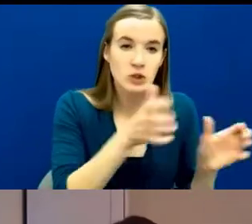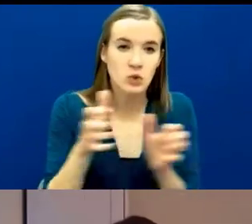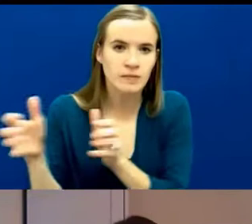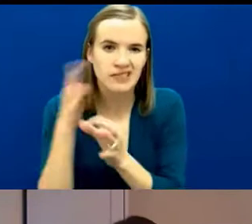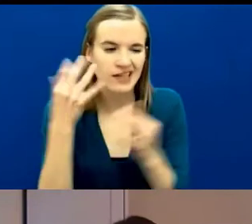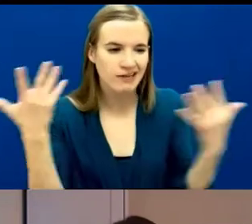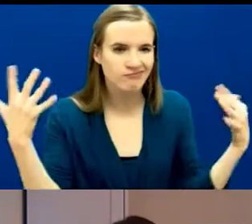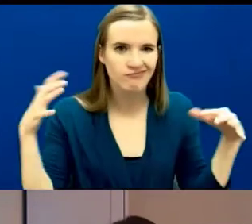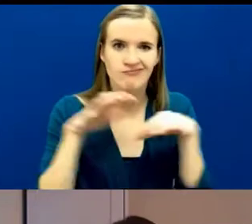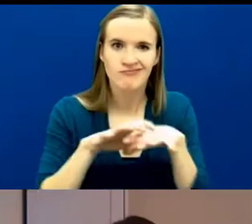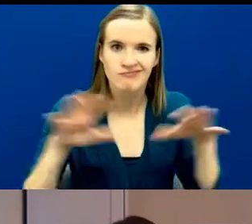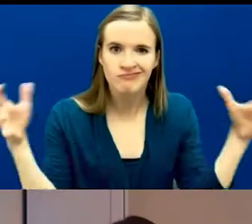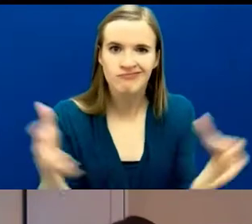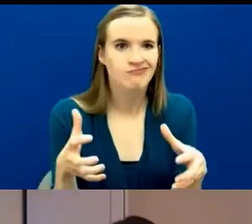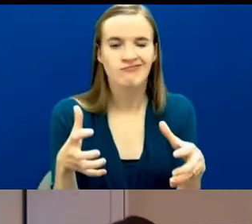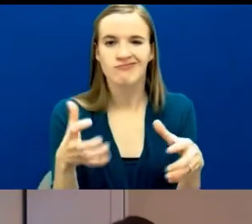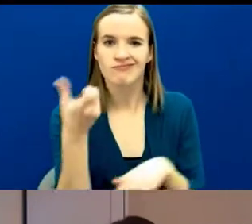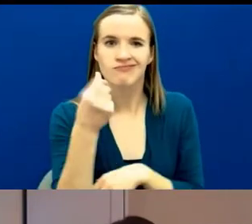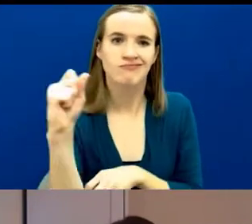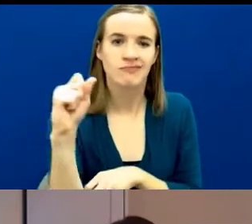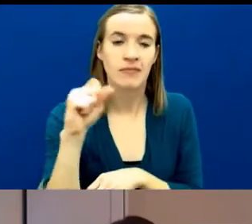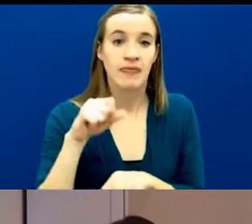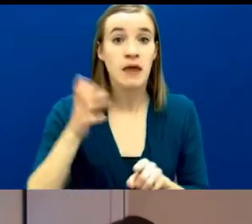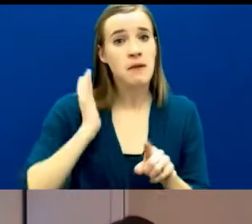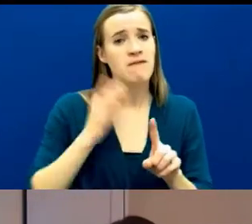hearing impaired had taken some that people who were mobility impaired had